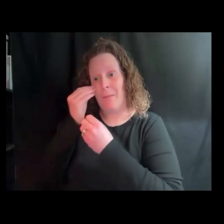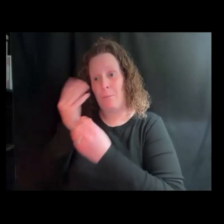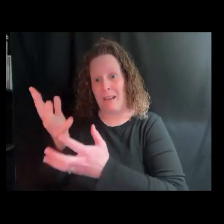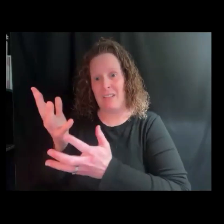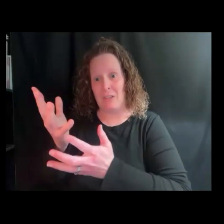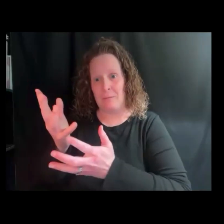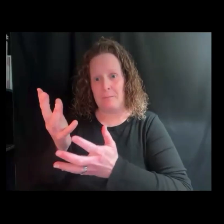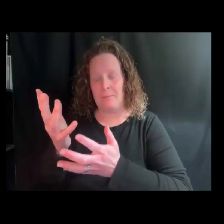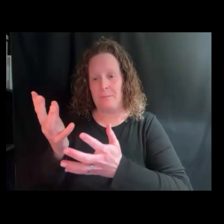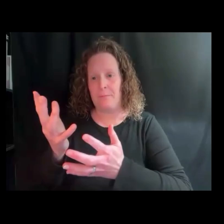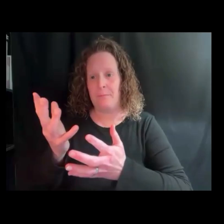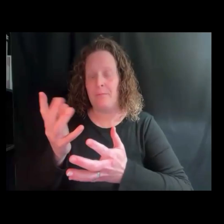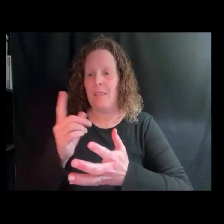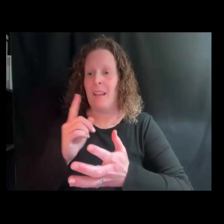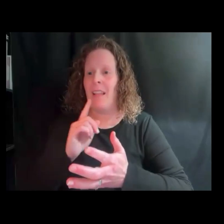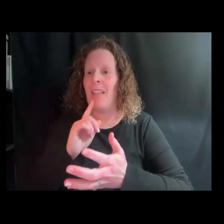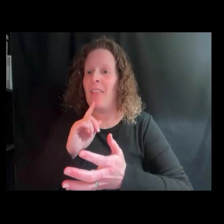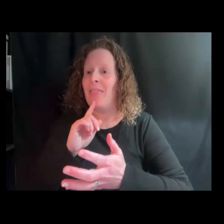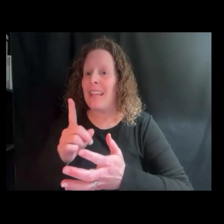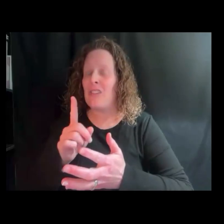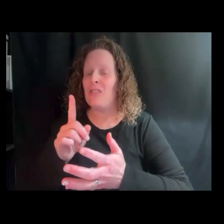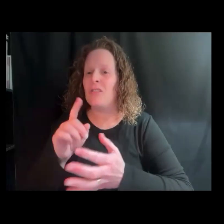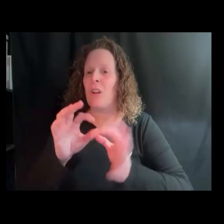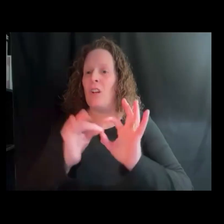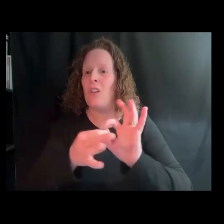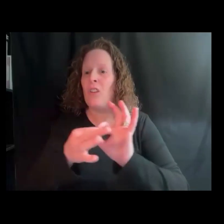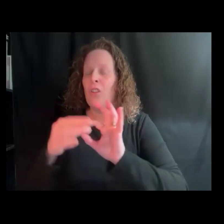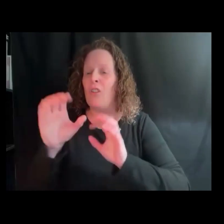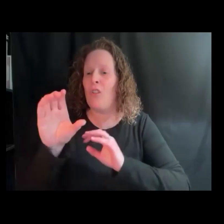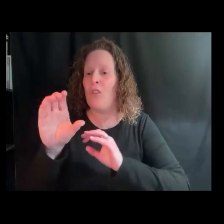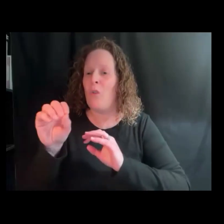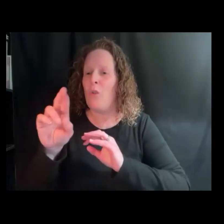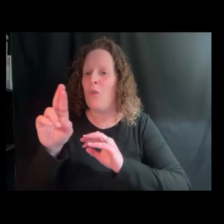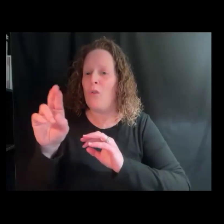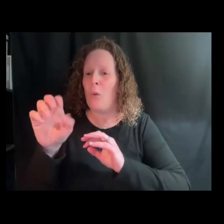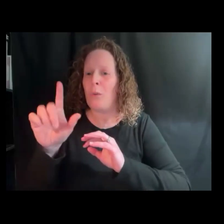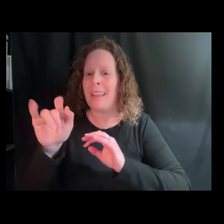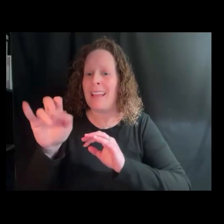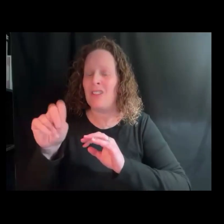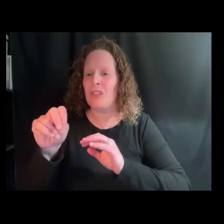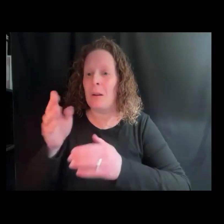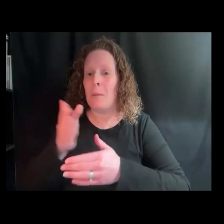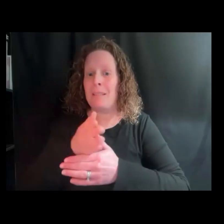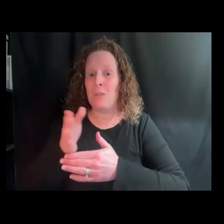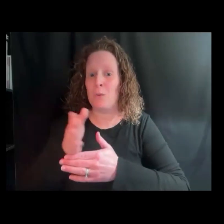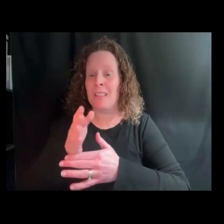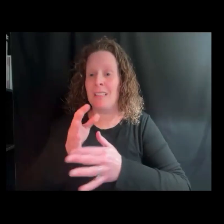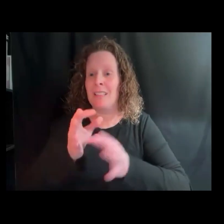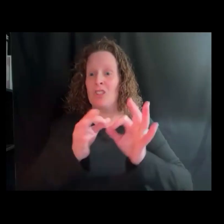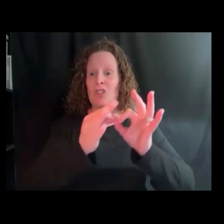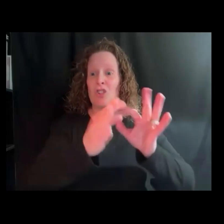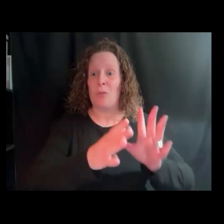Those qualifications have a direct impact on how effectively they are able to work with those deaf students. There is a direct